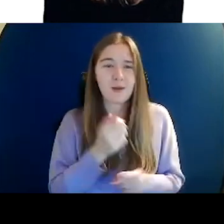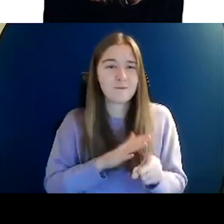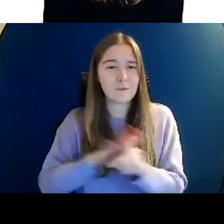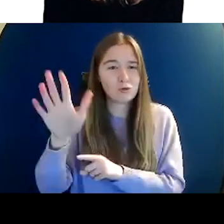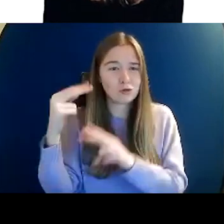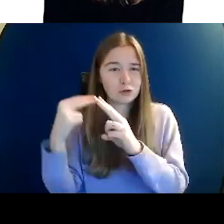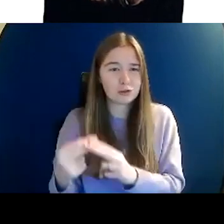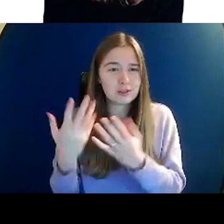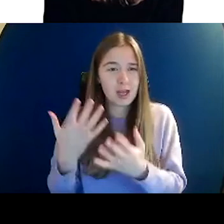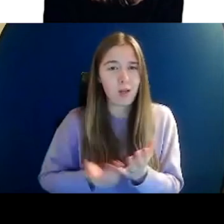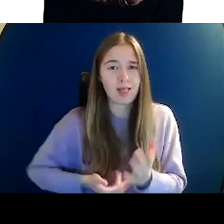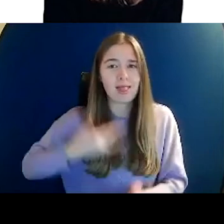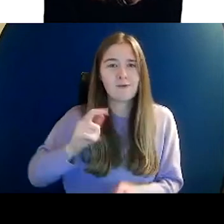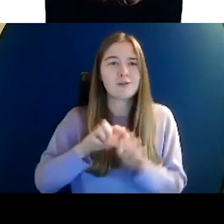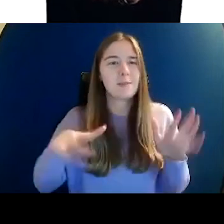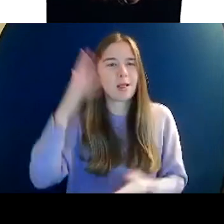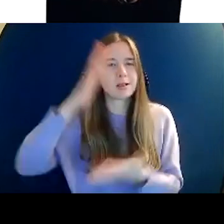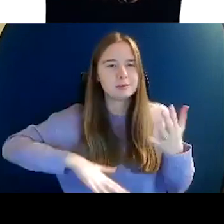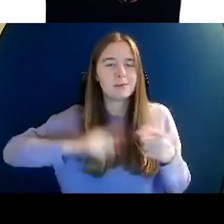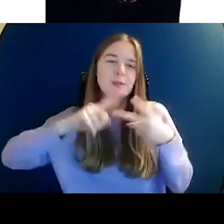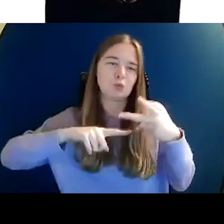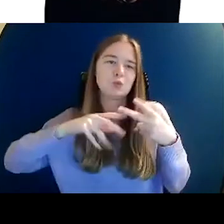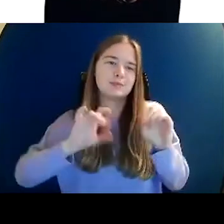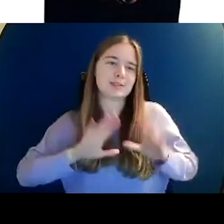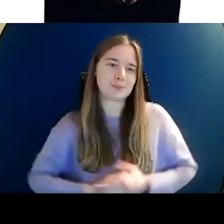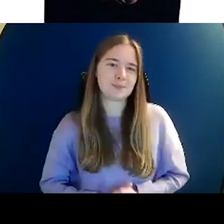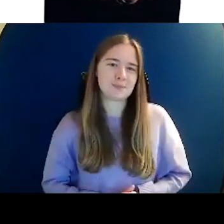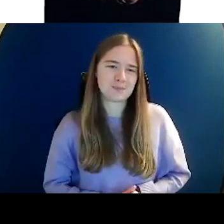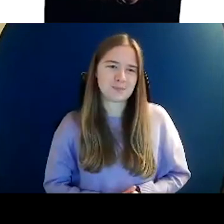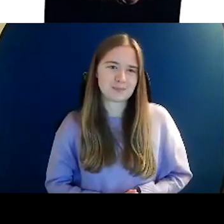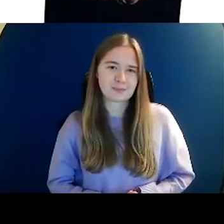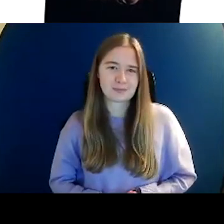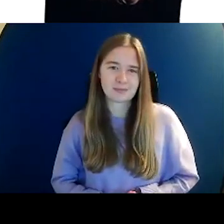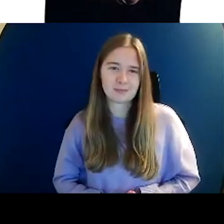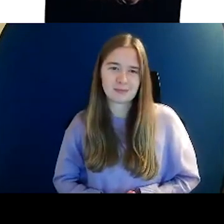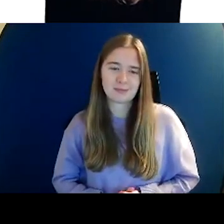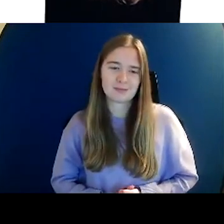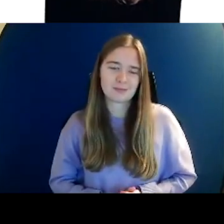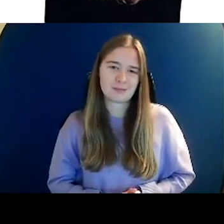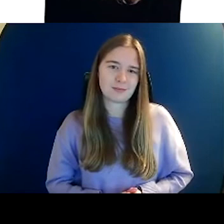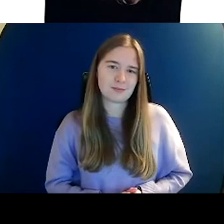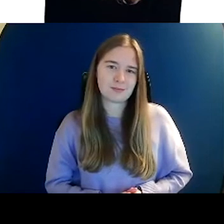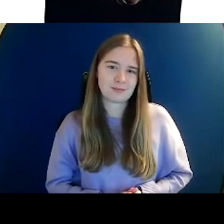to live through that similar thing. So those are my two. Do you think that there is already